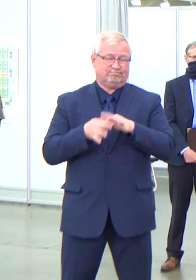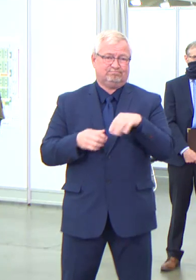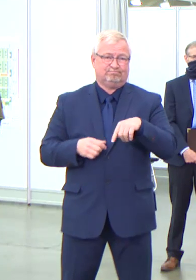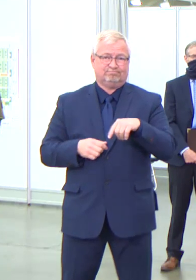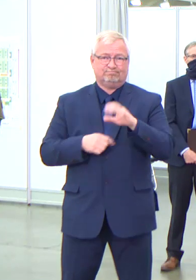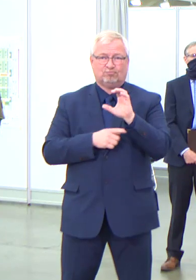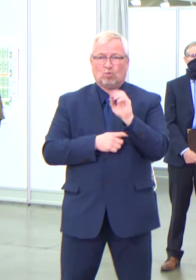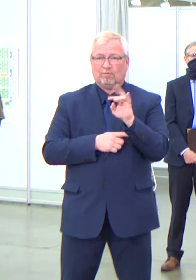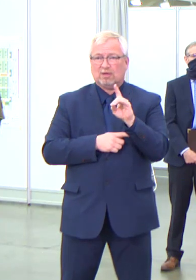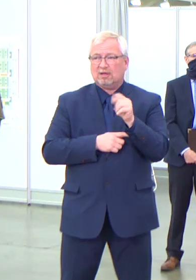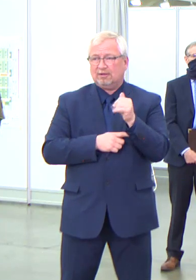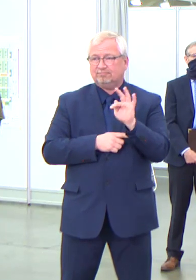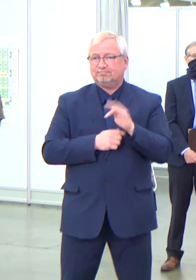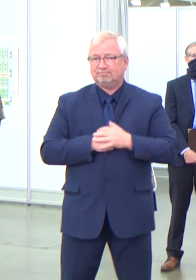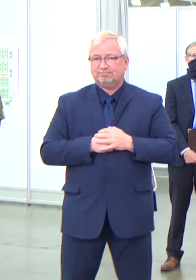. And this morning Maryland now